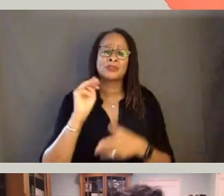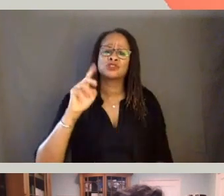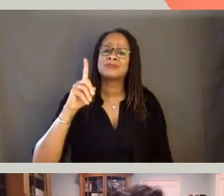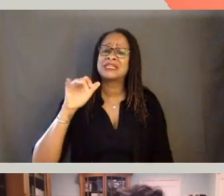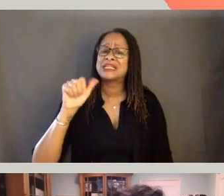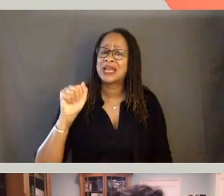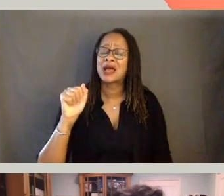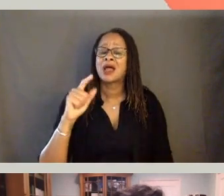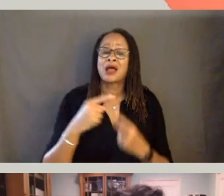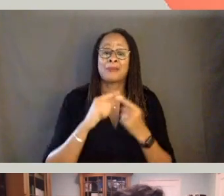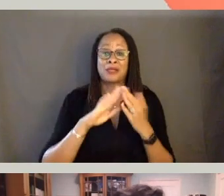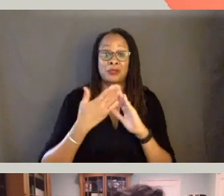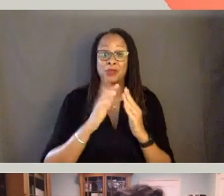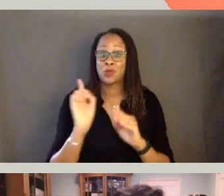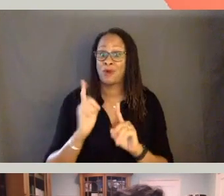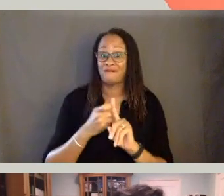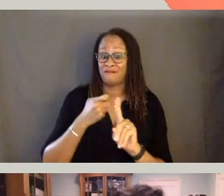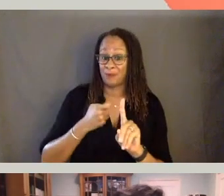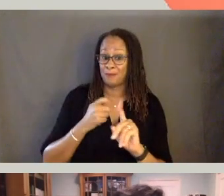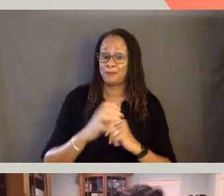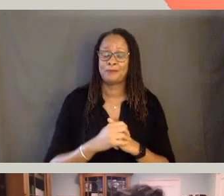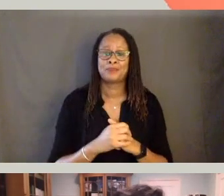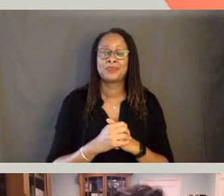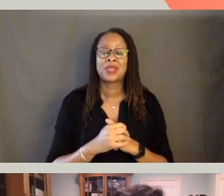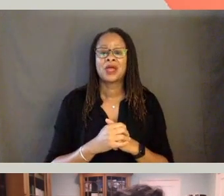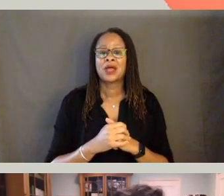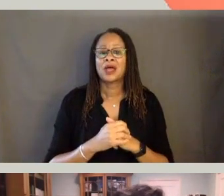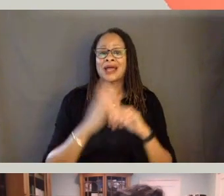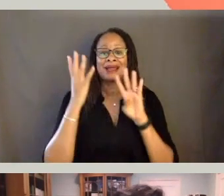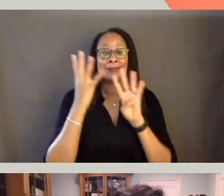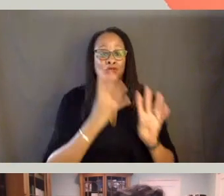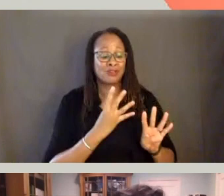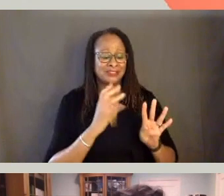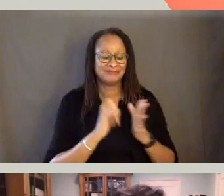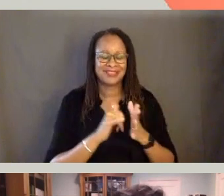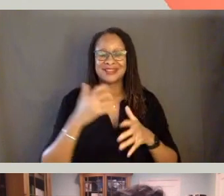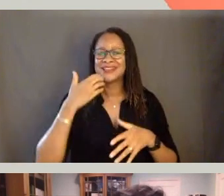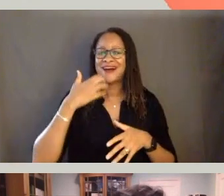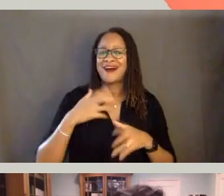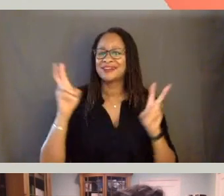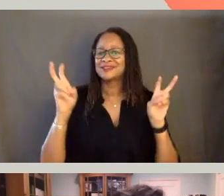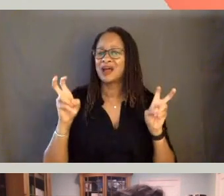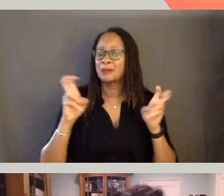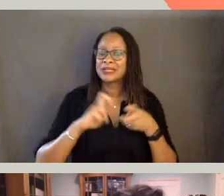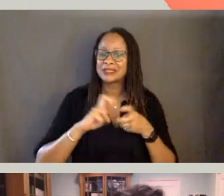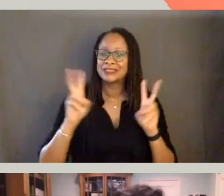there's so much media about the community where I come from. Immigration is always like a hot topic issue.